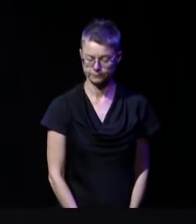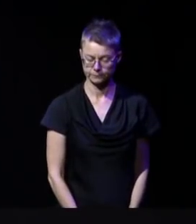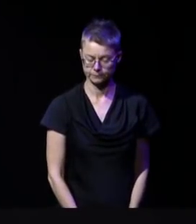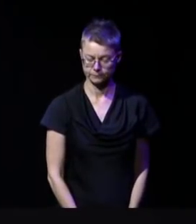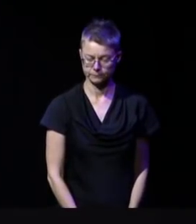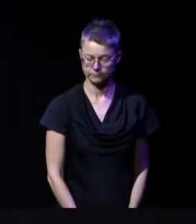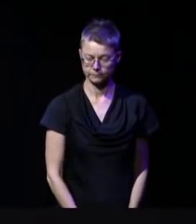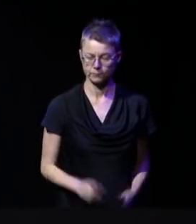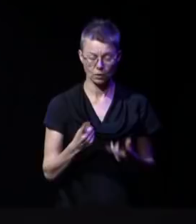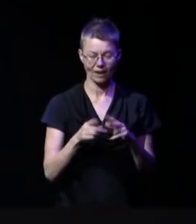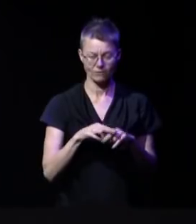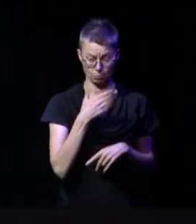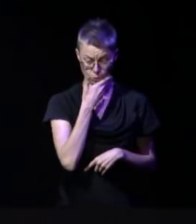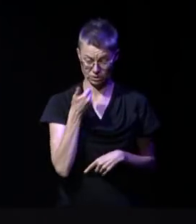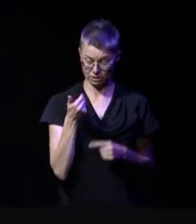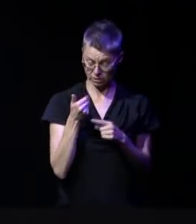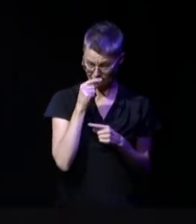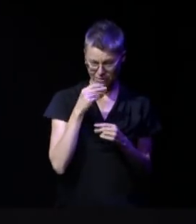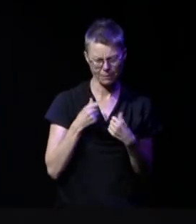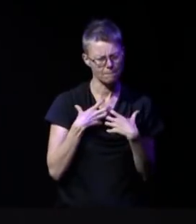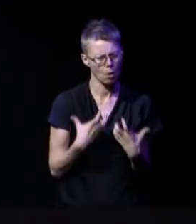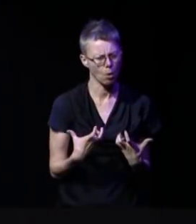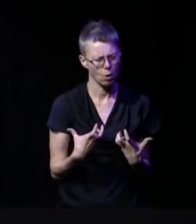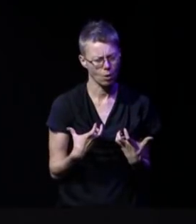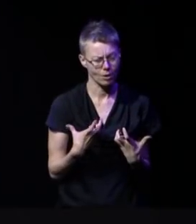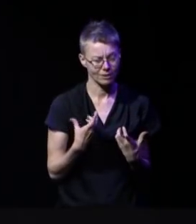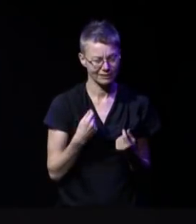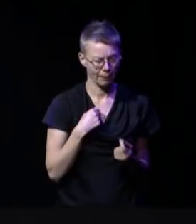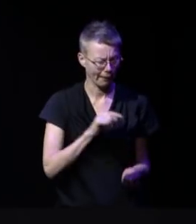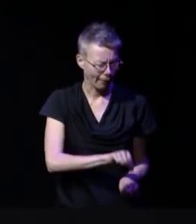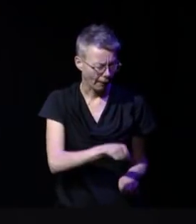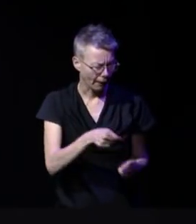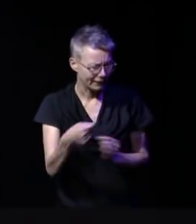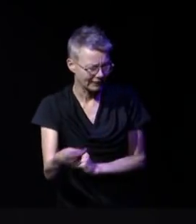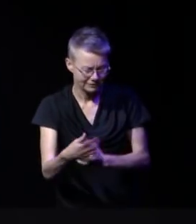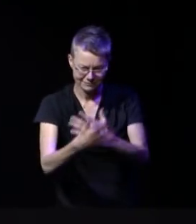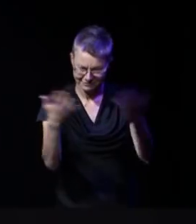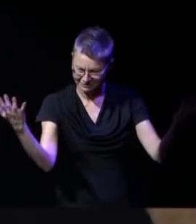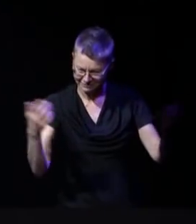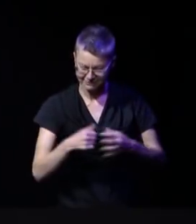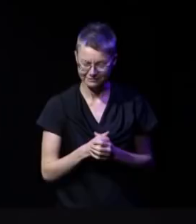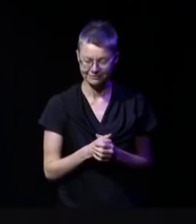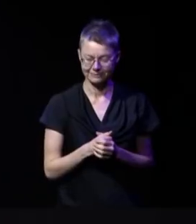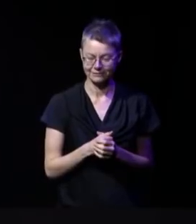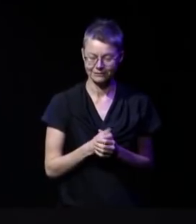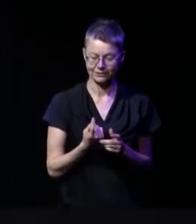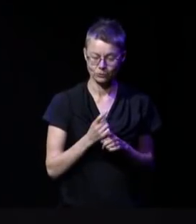But what if beauty can be something more? What if it can be something subversive? With us to talk about this extraordinarily complex topic,